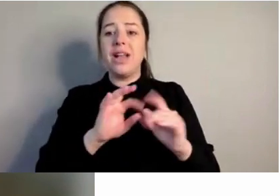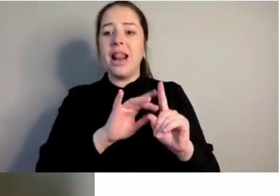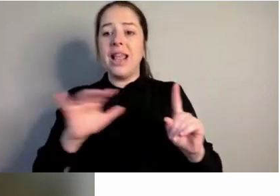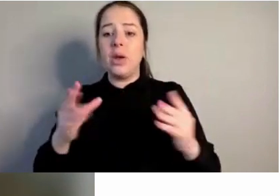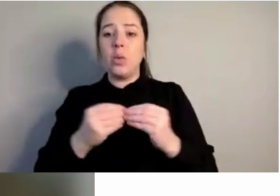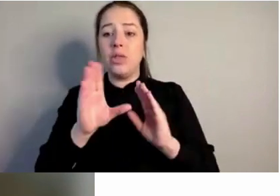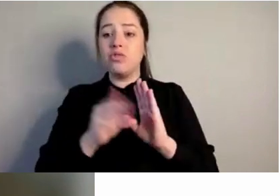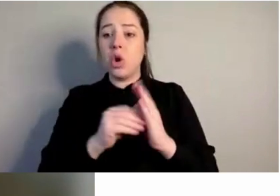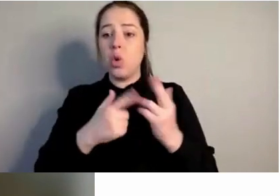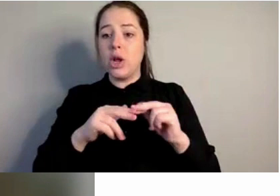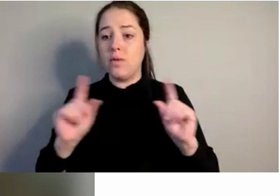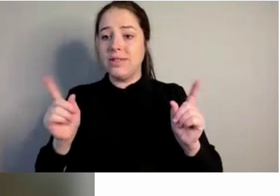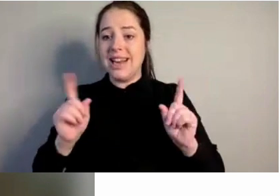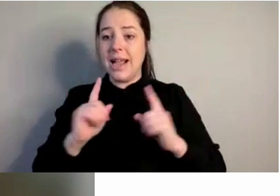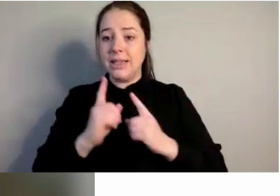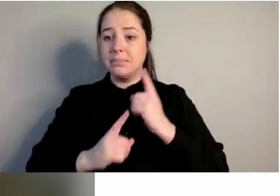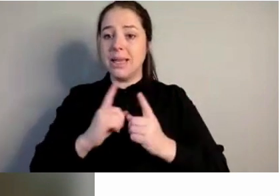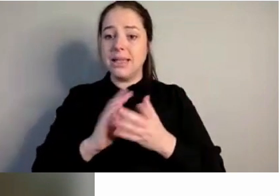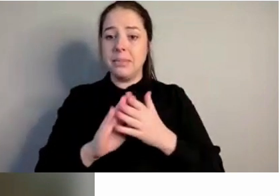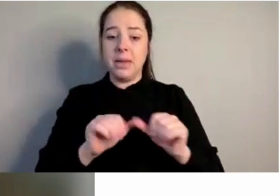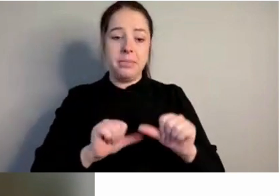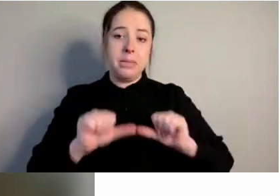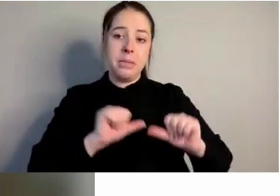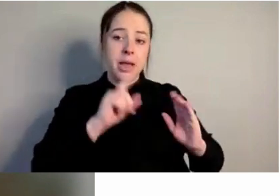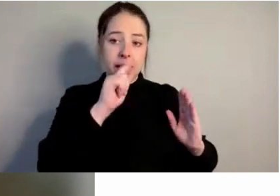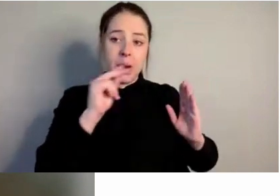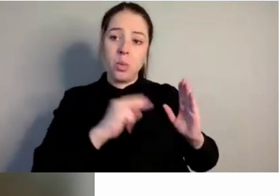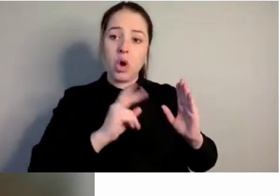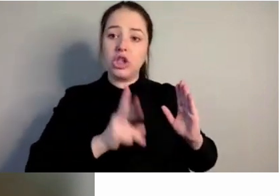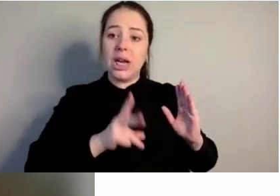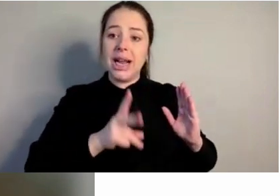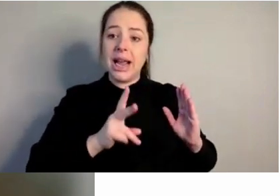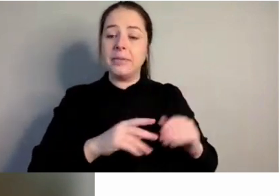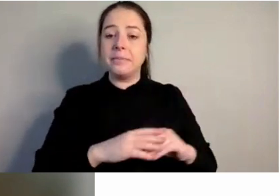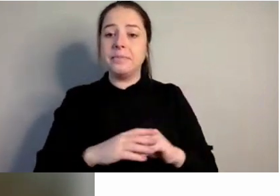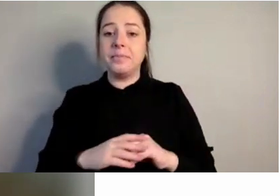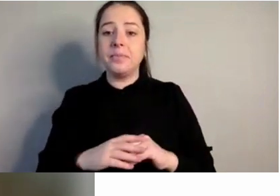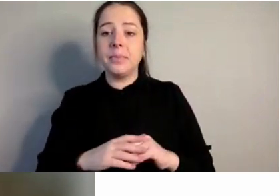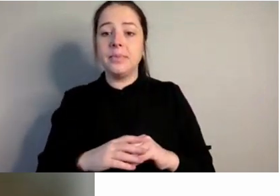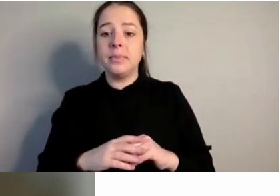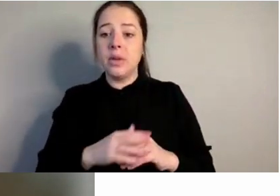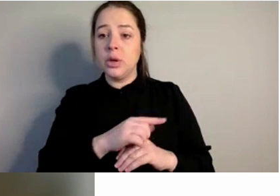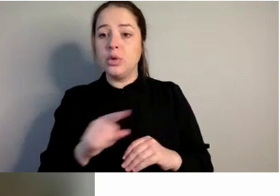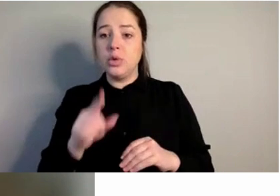So you can go back and see anything you'd like to again and recap any of the great thoughts that have been shared.